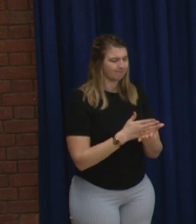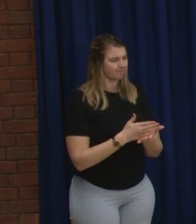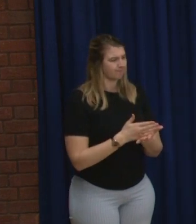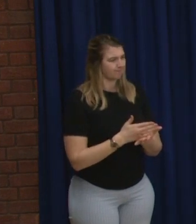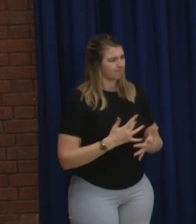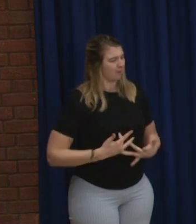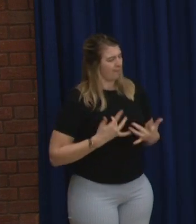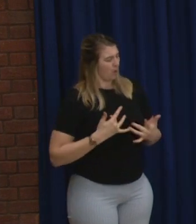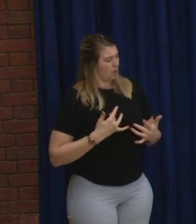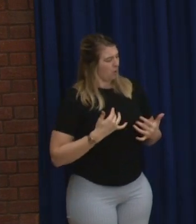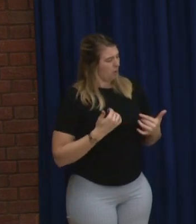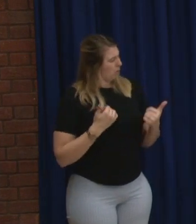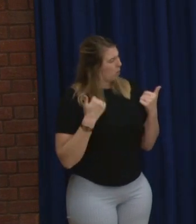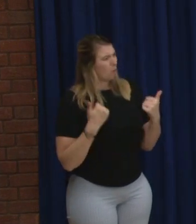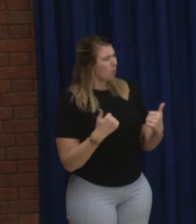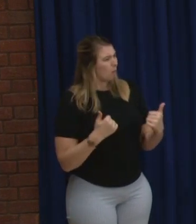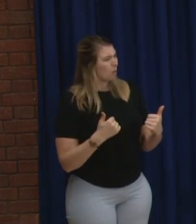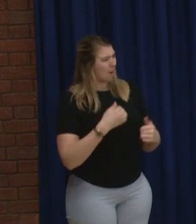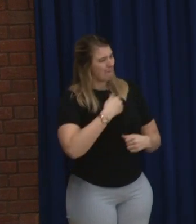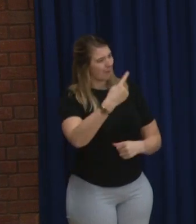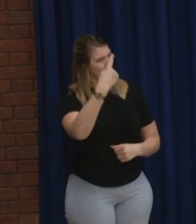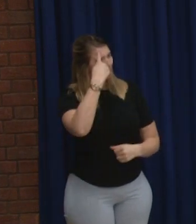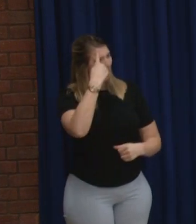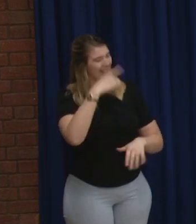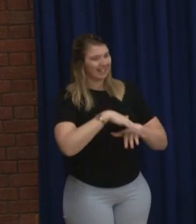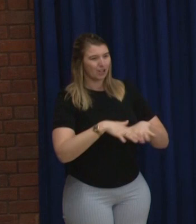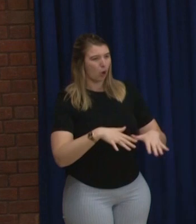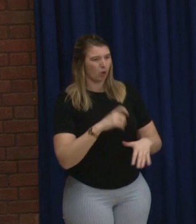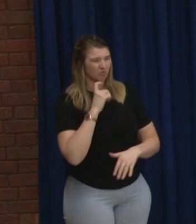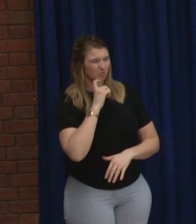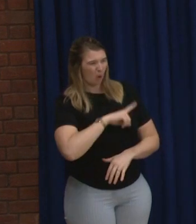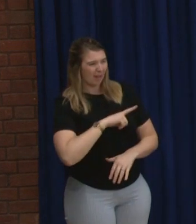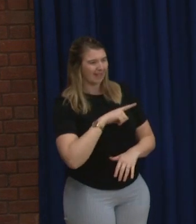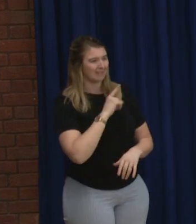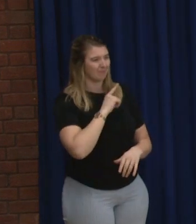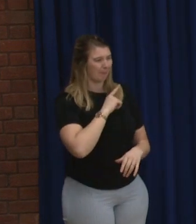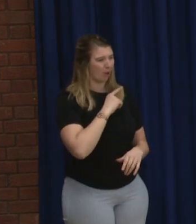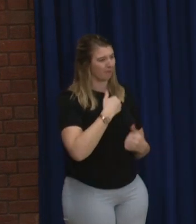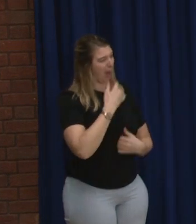is not just quirky because of how you think, but because of how it's made, or maybe that's just me.